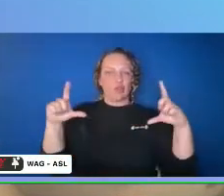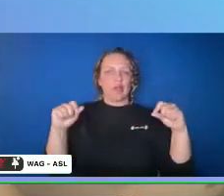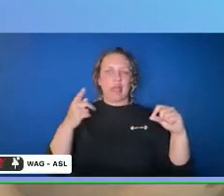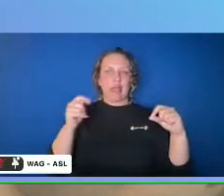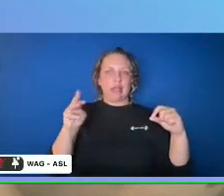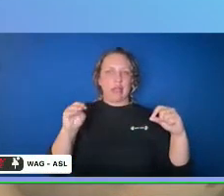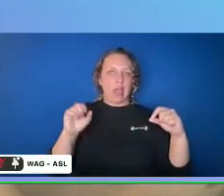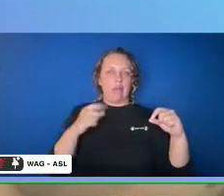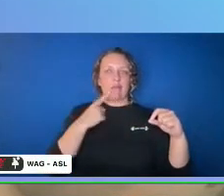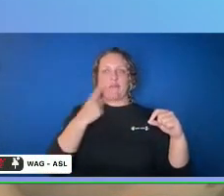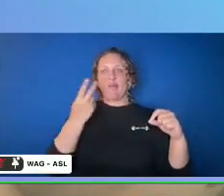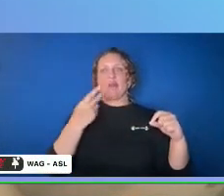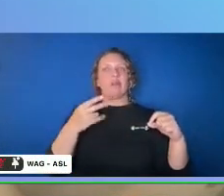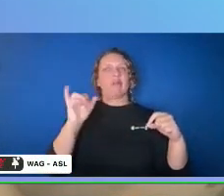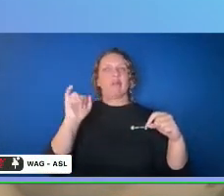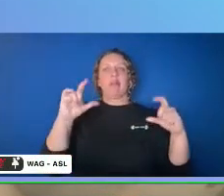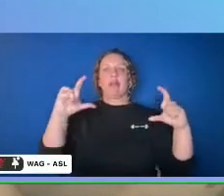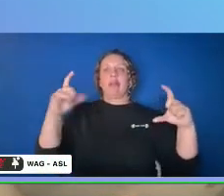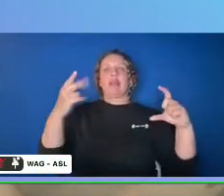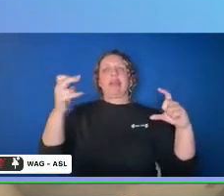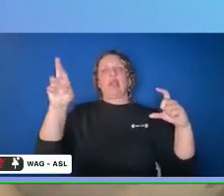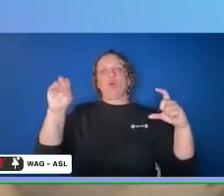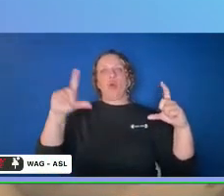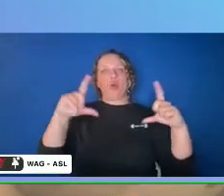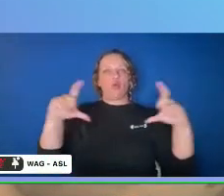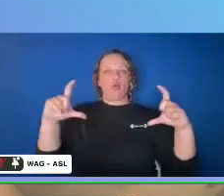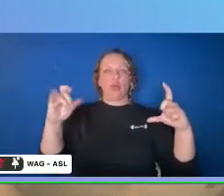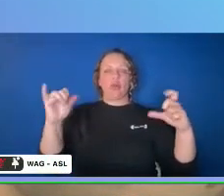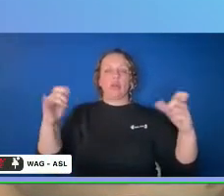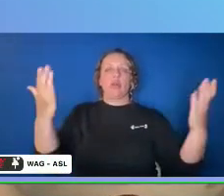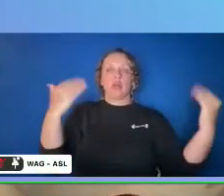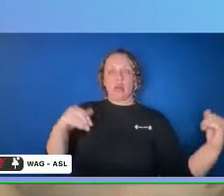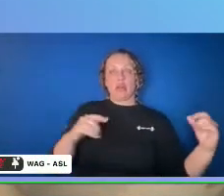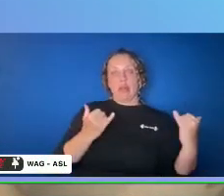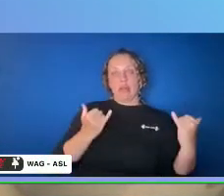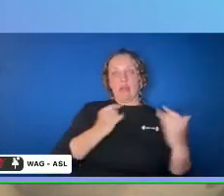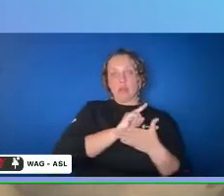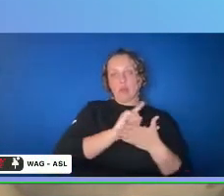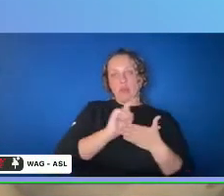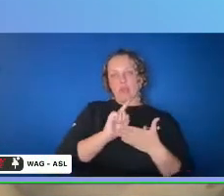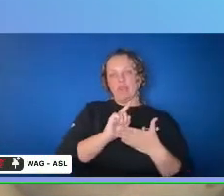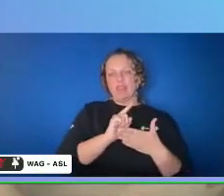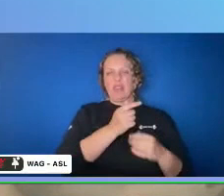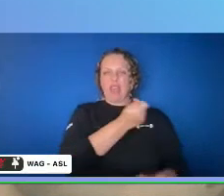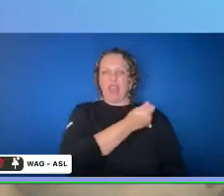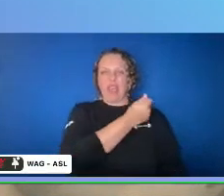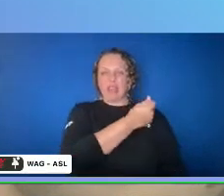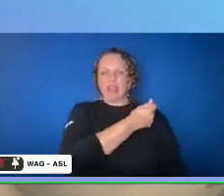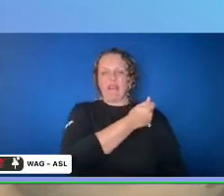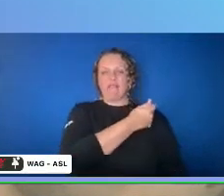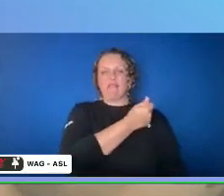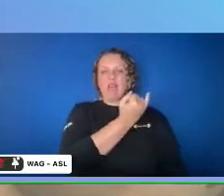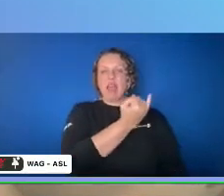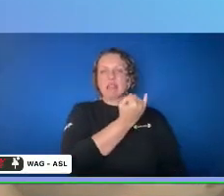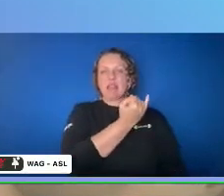if we had paragraph text or whatever, that'd be great. This week. Now in isolation, I don't think we would know what This Week means.